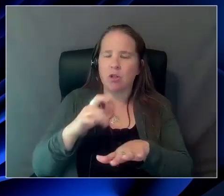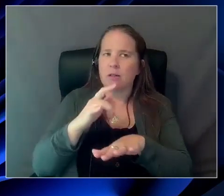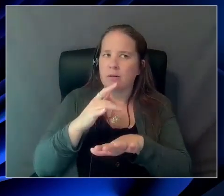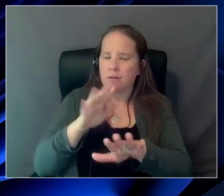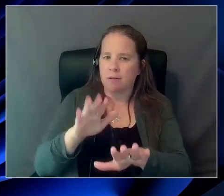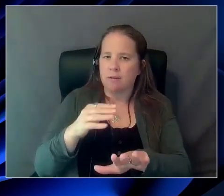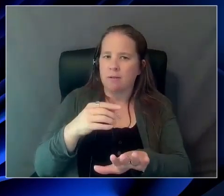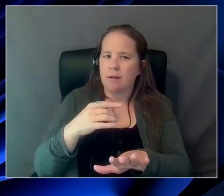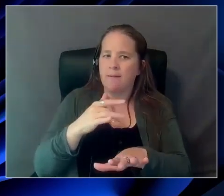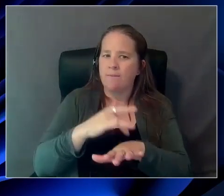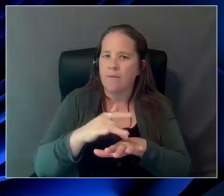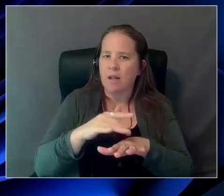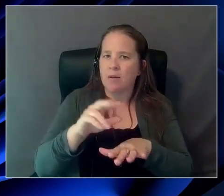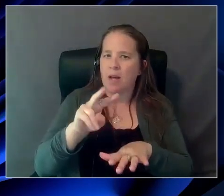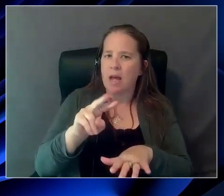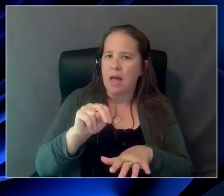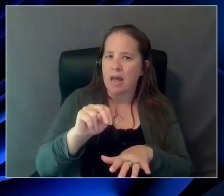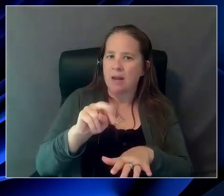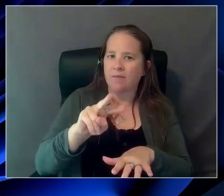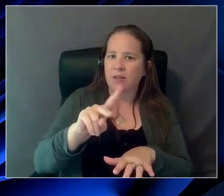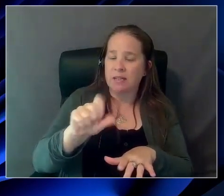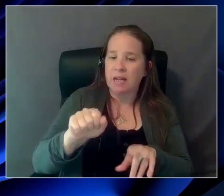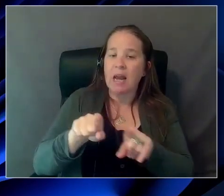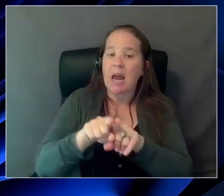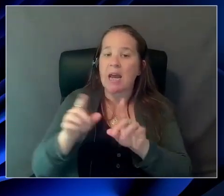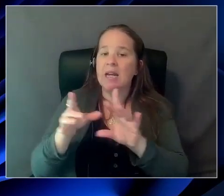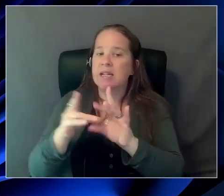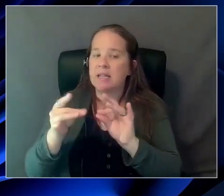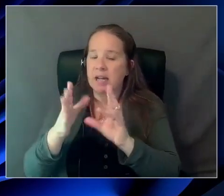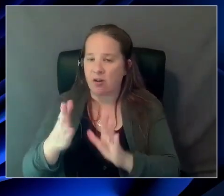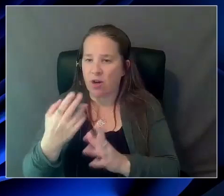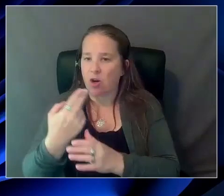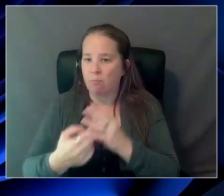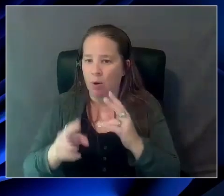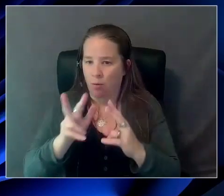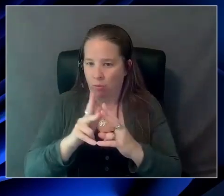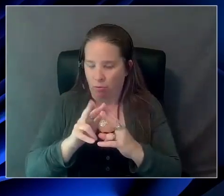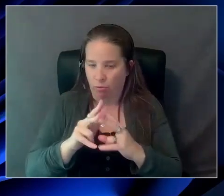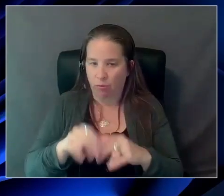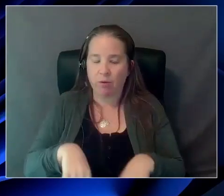on both NVDA and Narrator. Yeah, awesome.